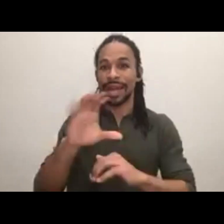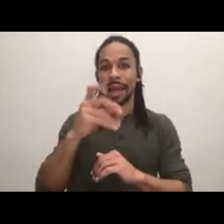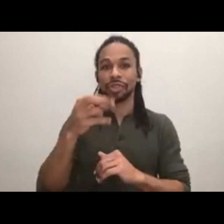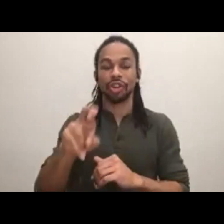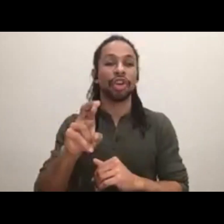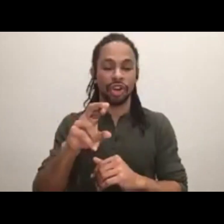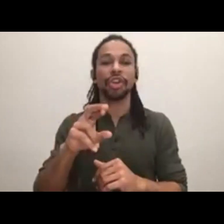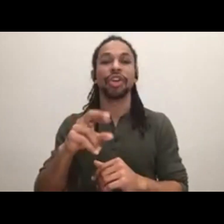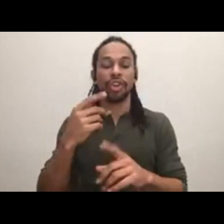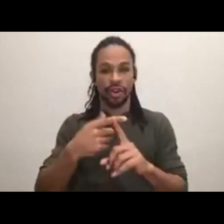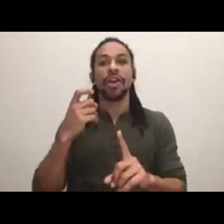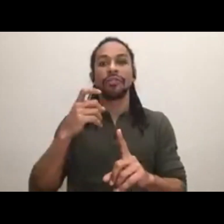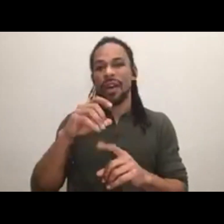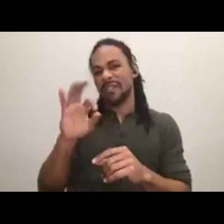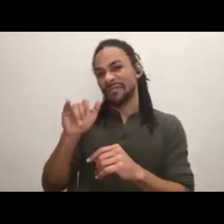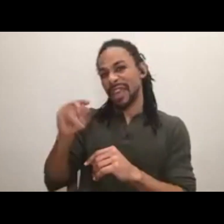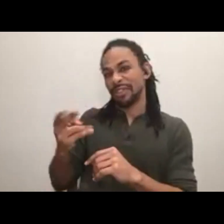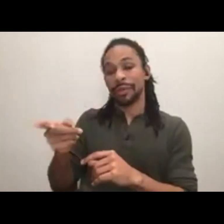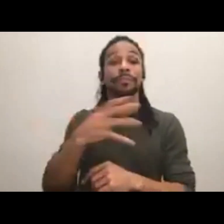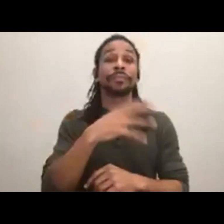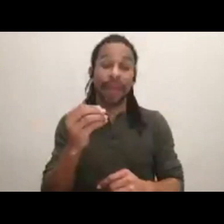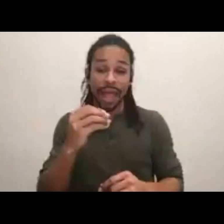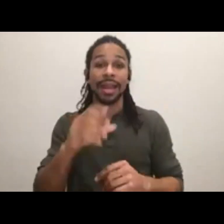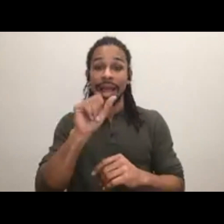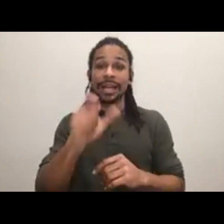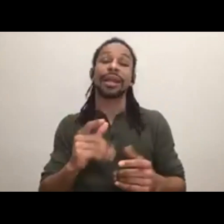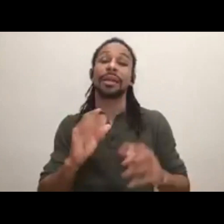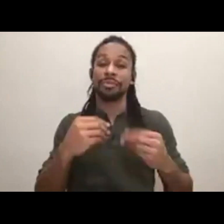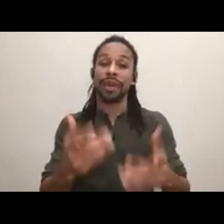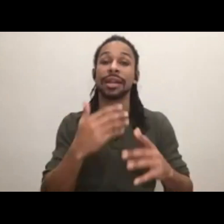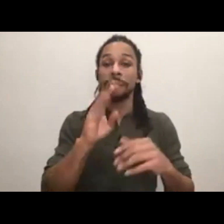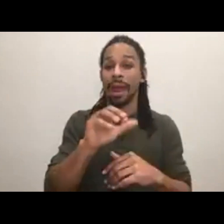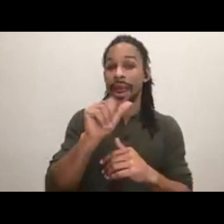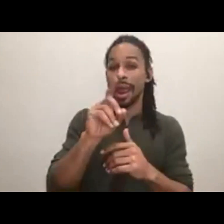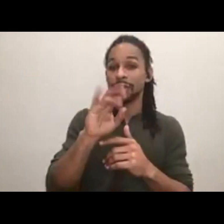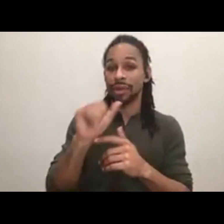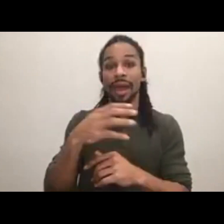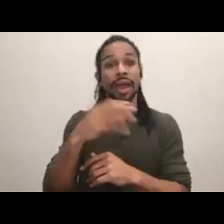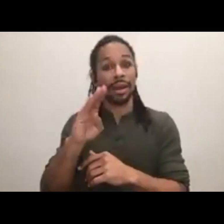SL provided by Andrea and Brandon who are here from LC Interpreting.During a time when